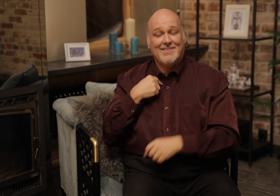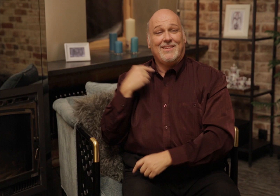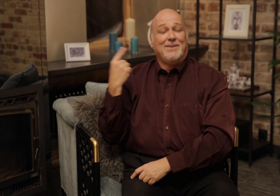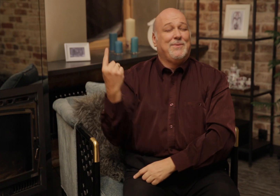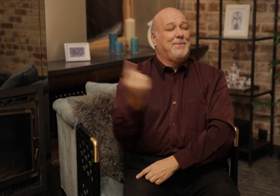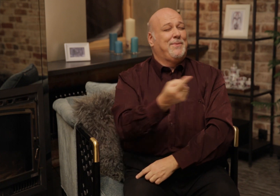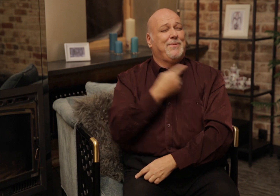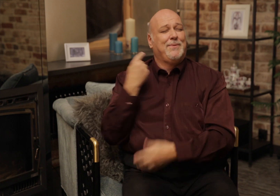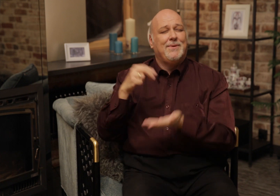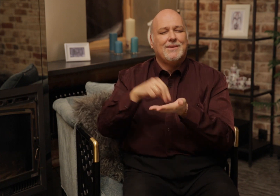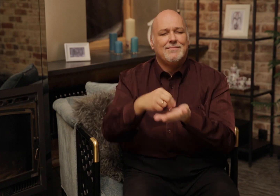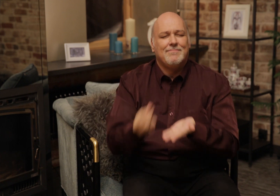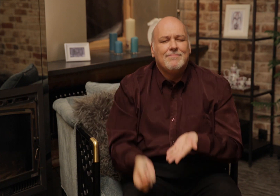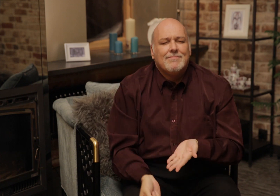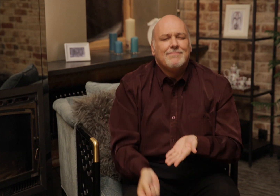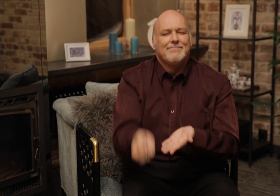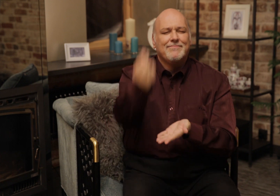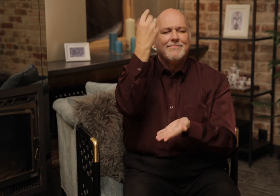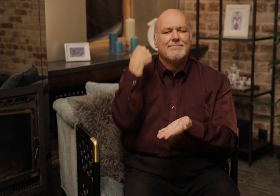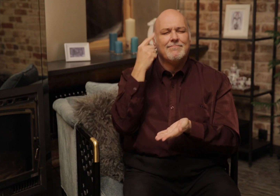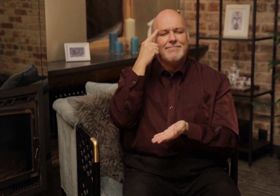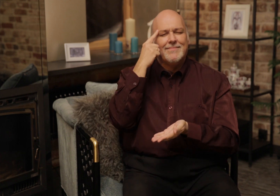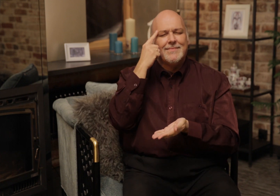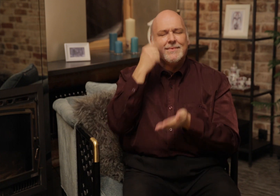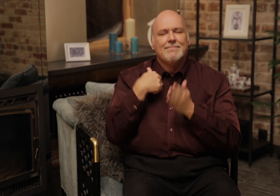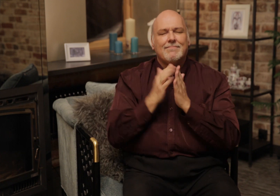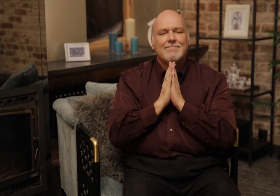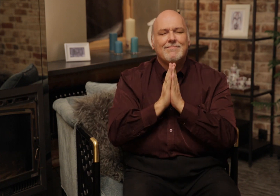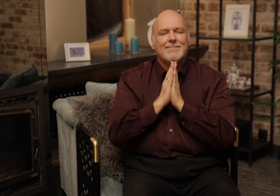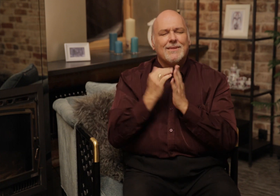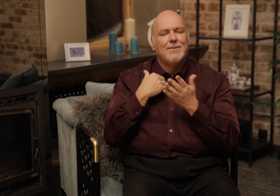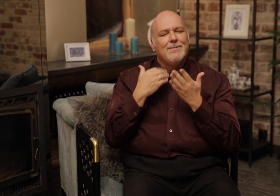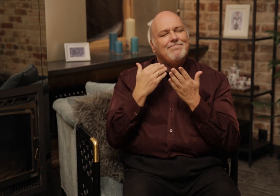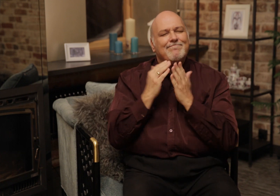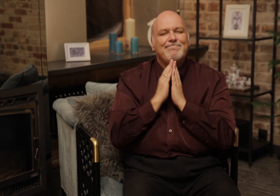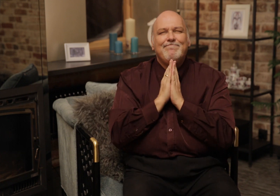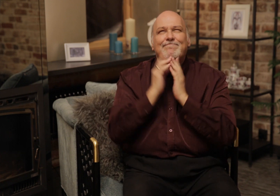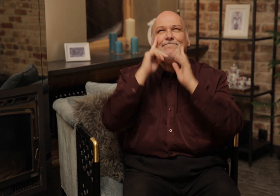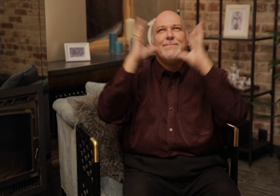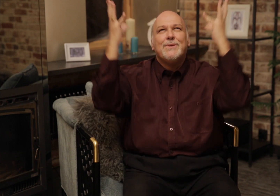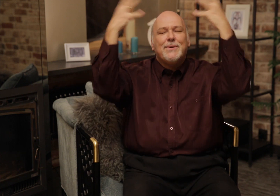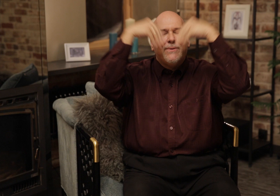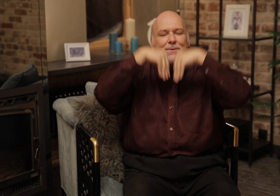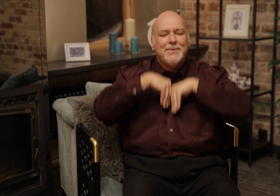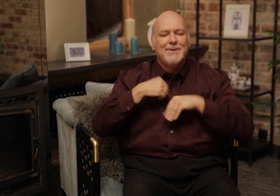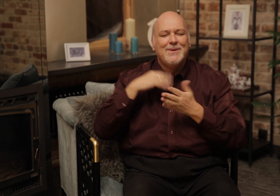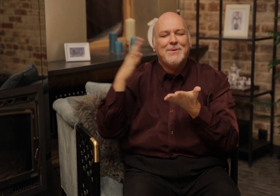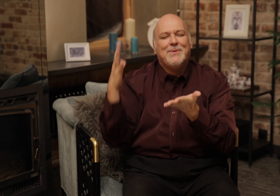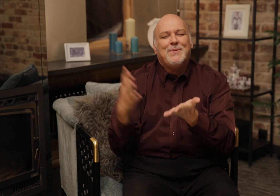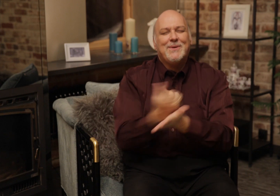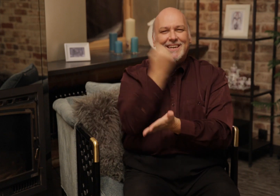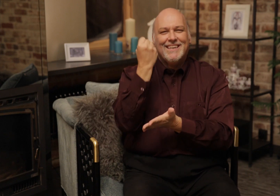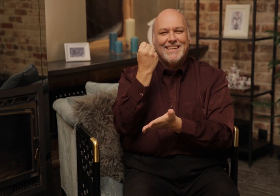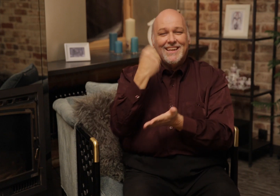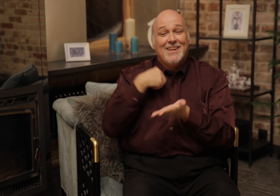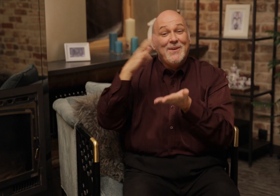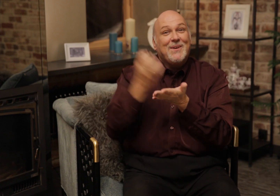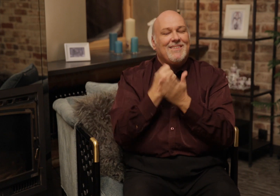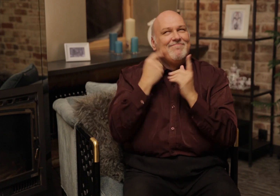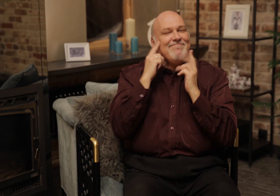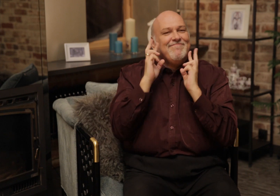I closed my eyes, tossed a coin and made a wish,